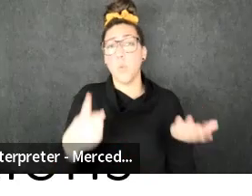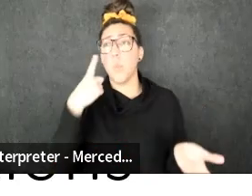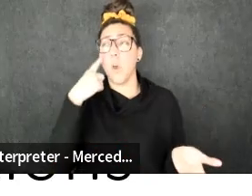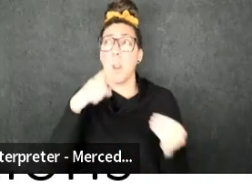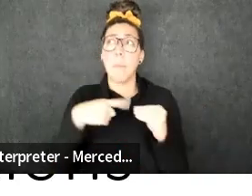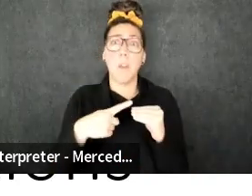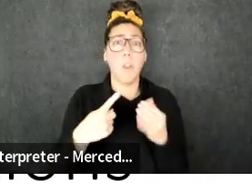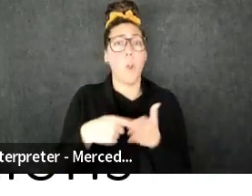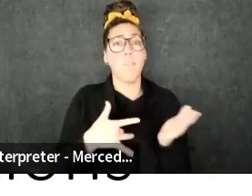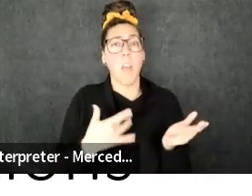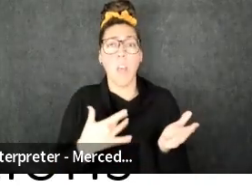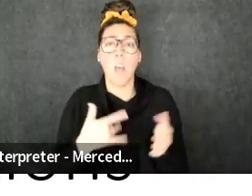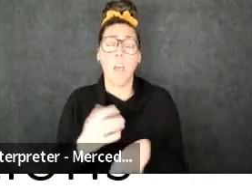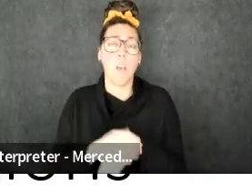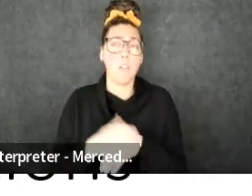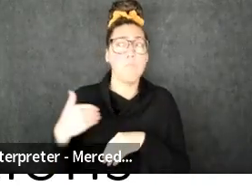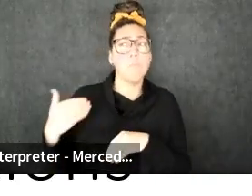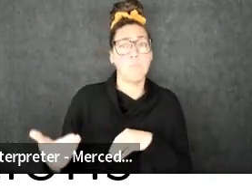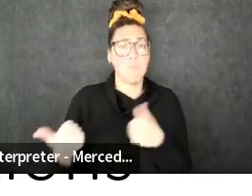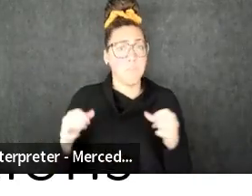As we went on